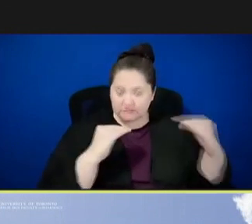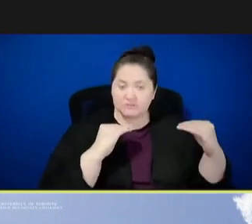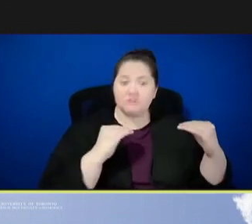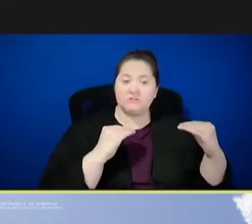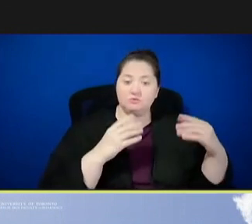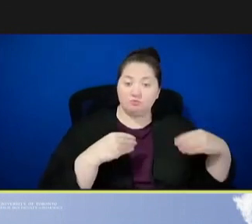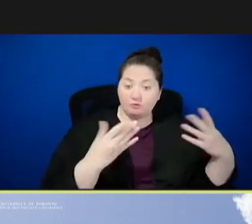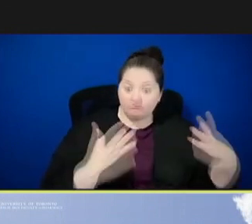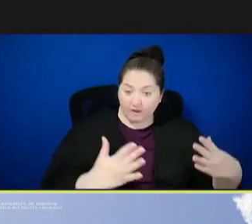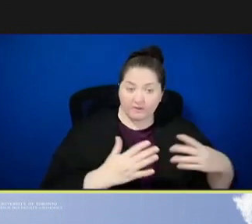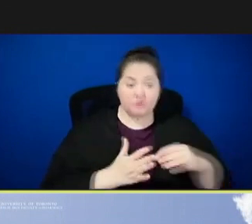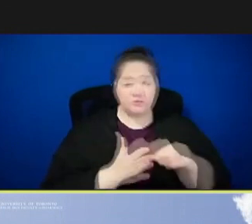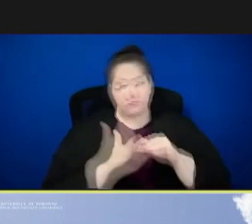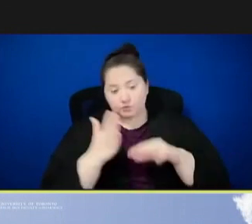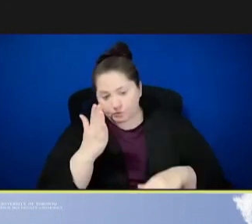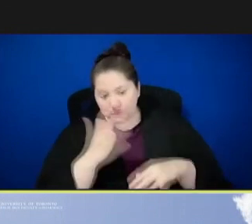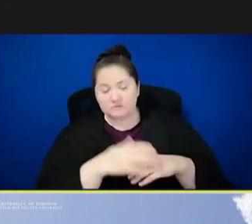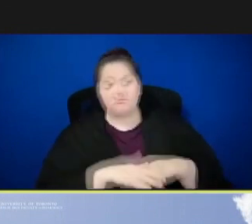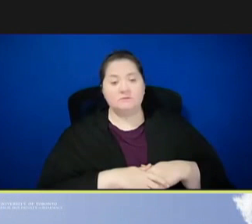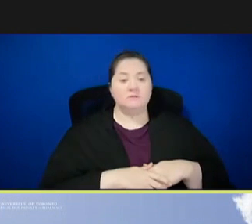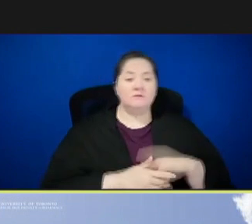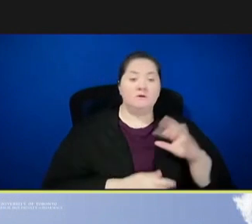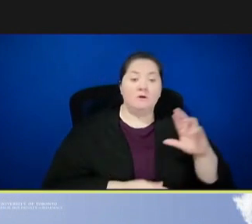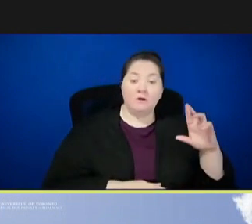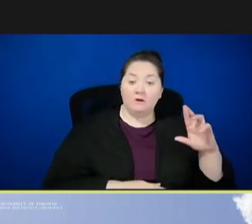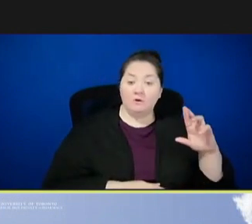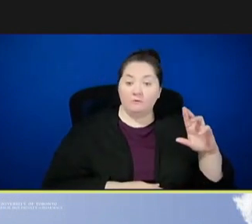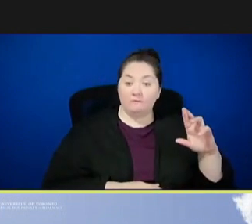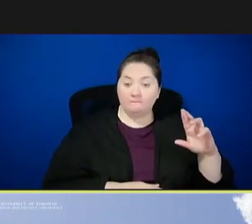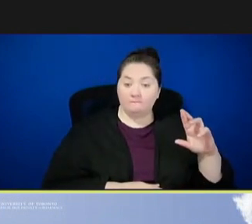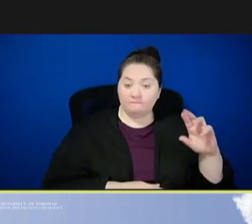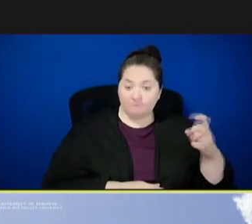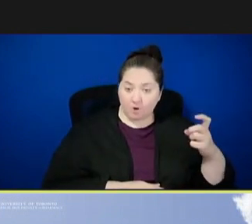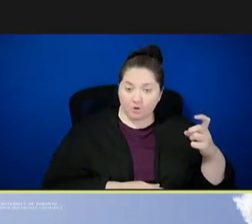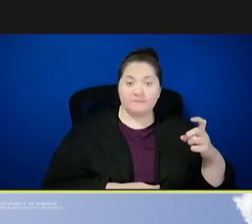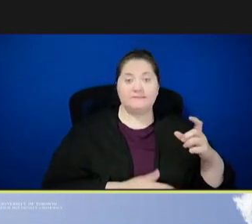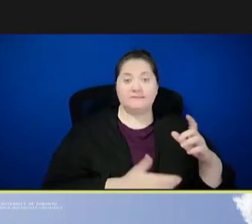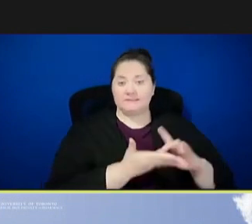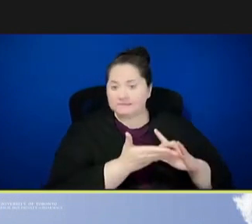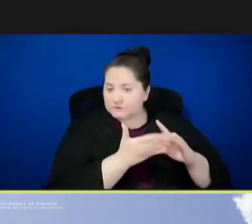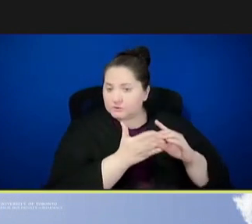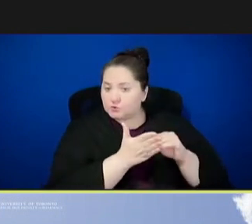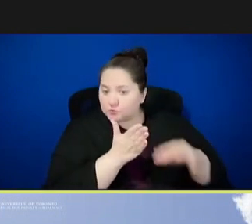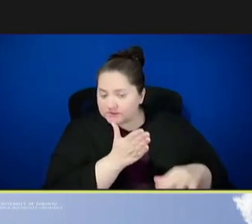as students. So pharmacy students were mentioned, the e-module that you see a screenshot of on the